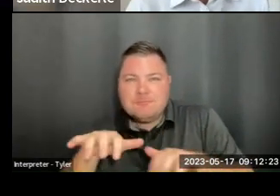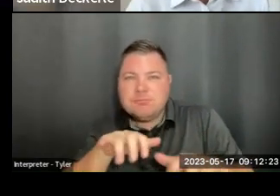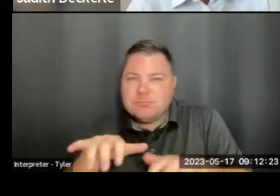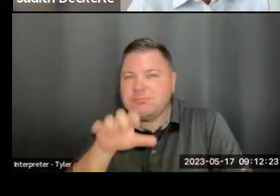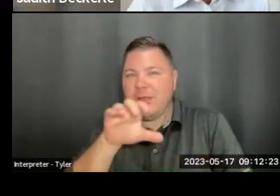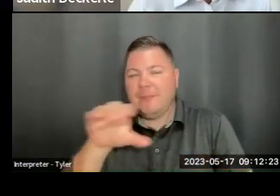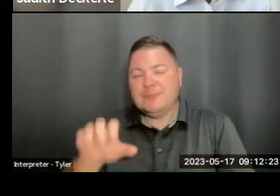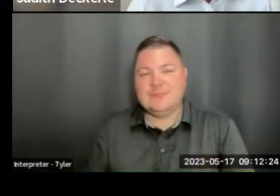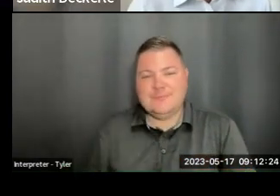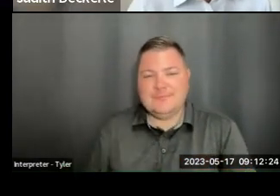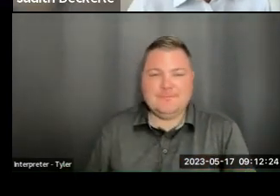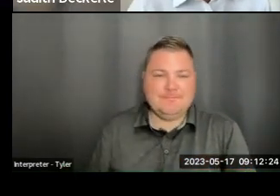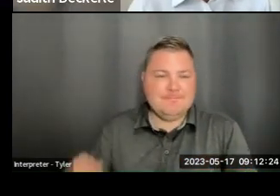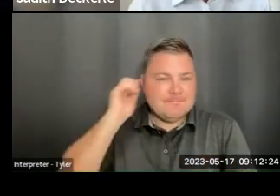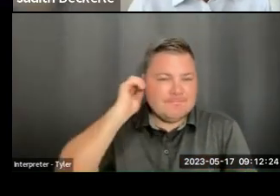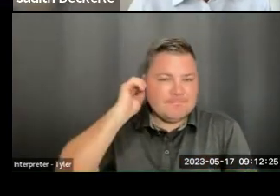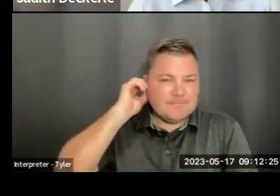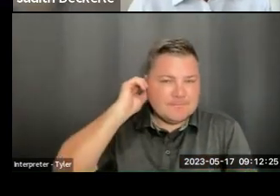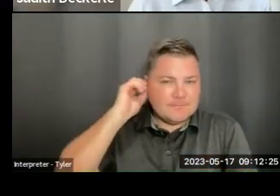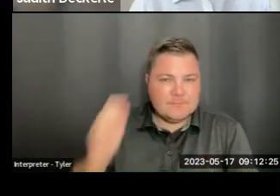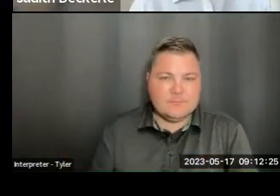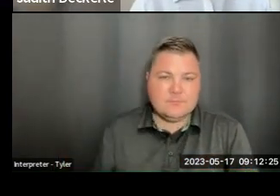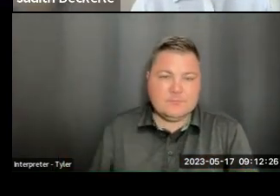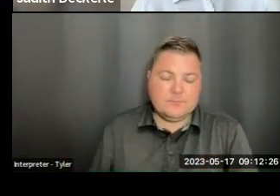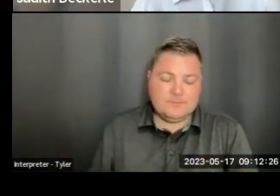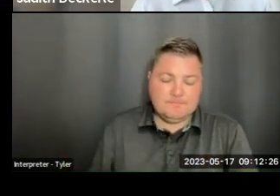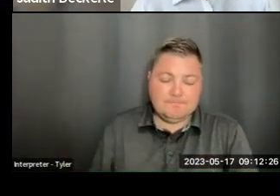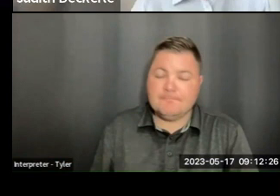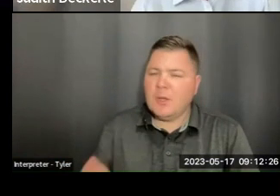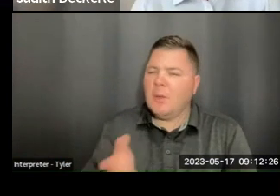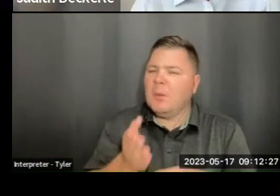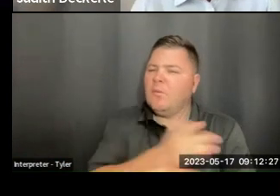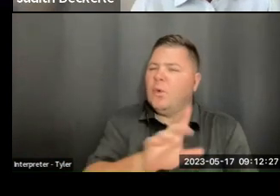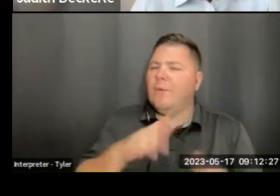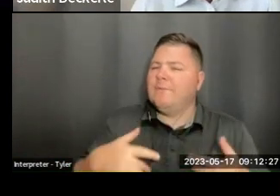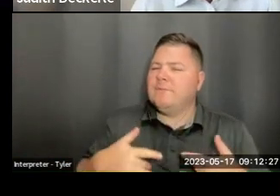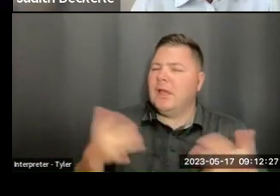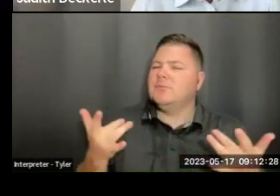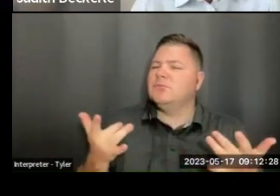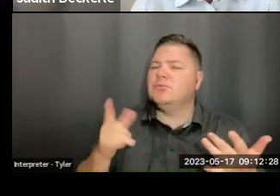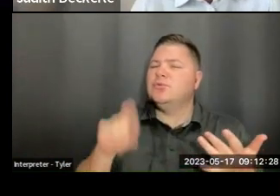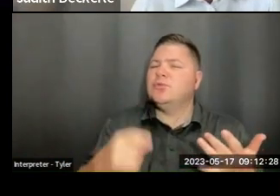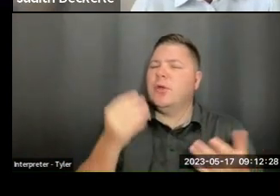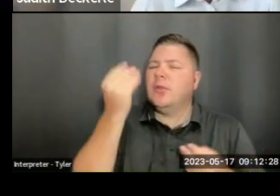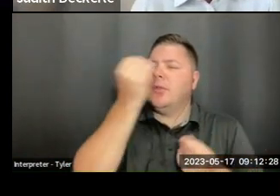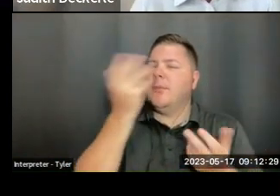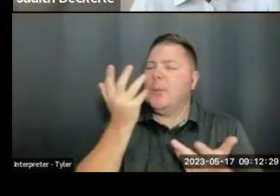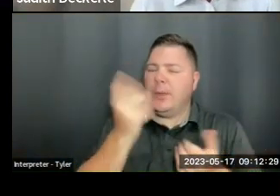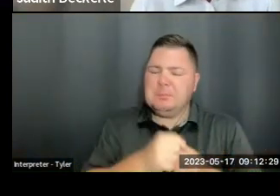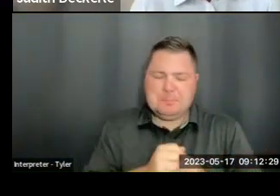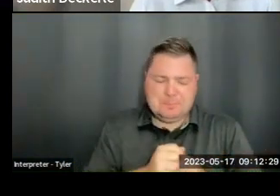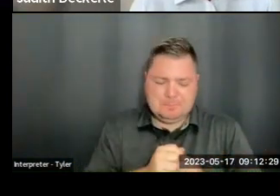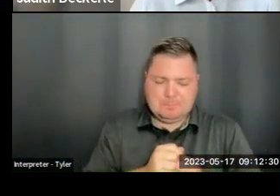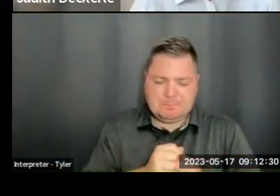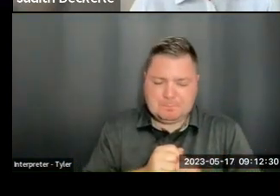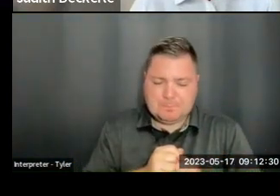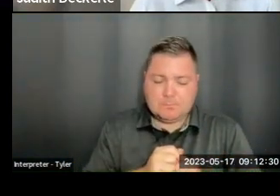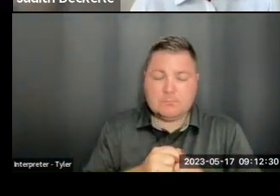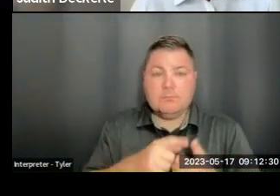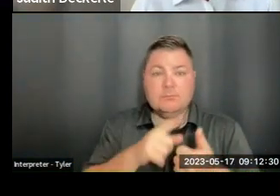mouth can be an additional asset when there are audio difficulties.